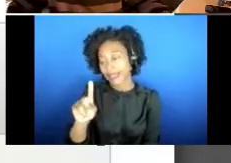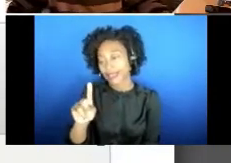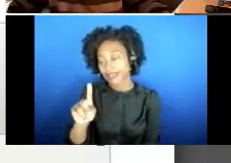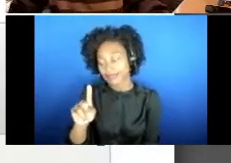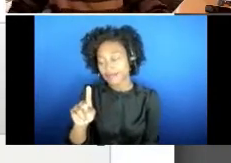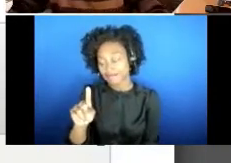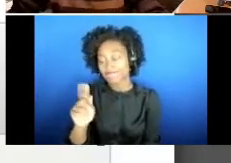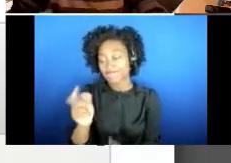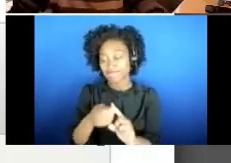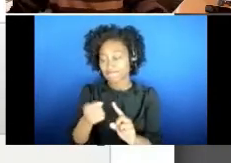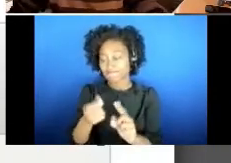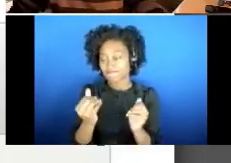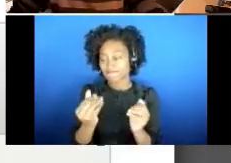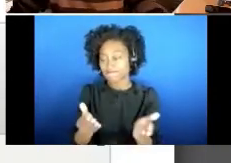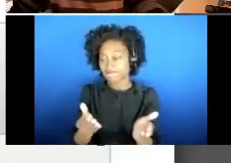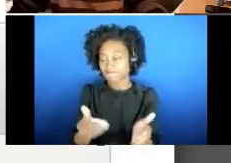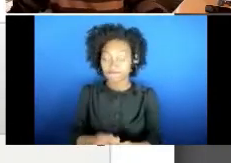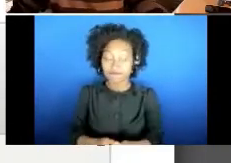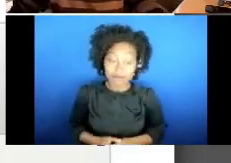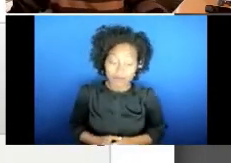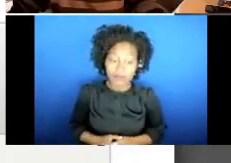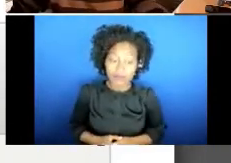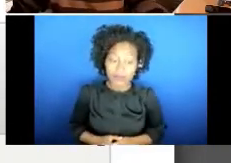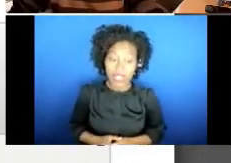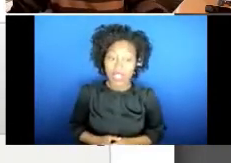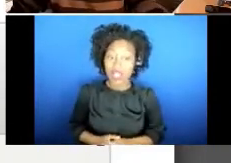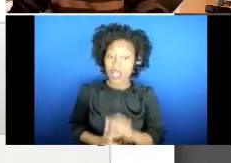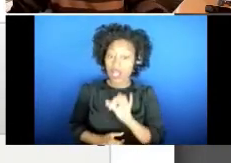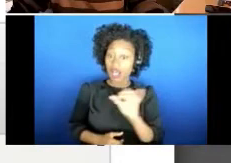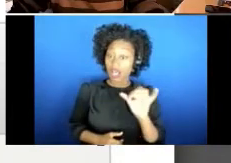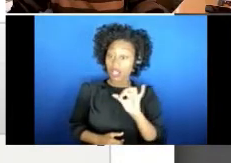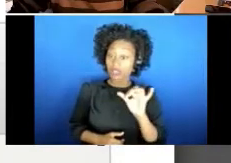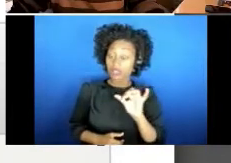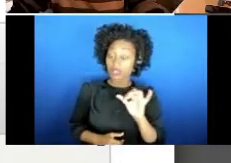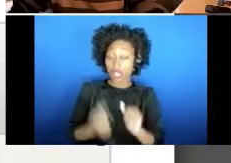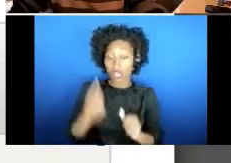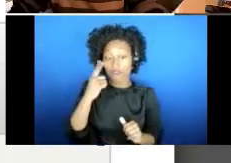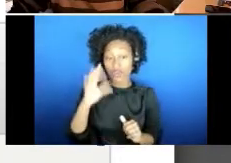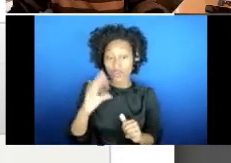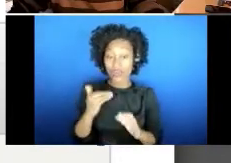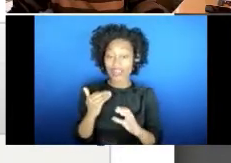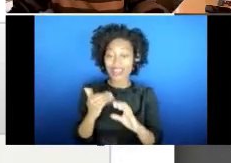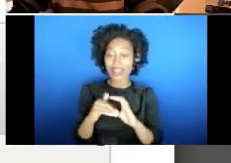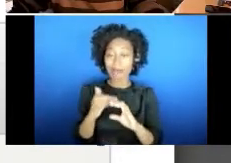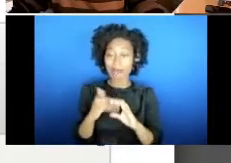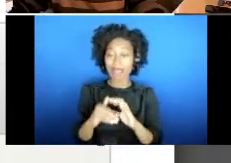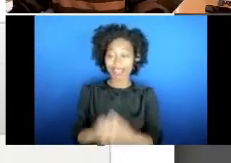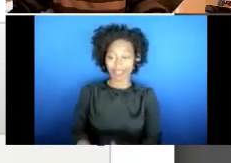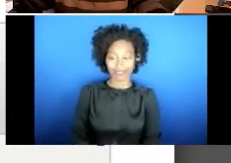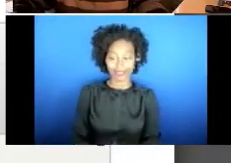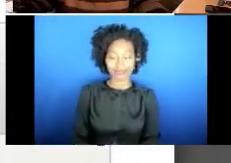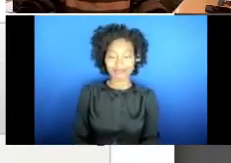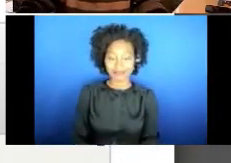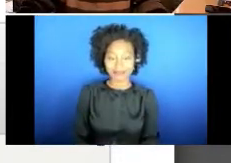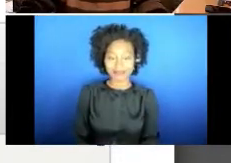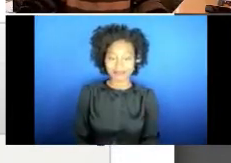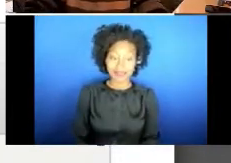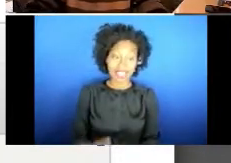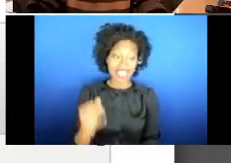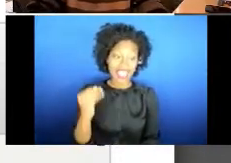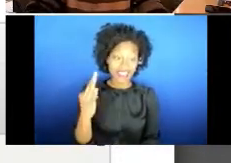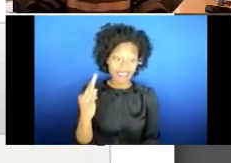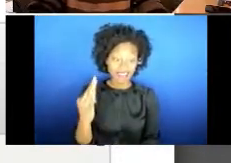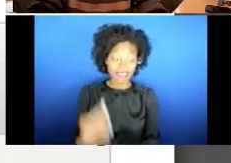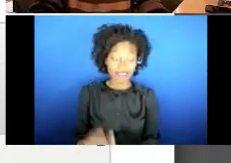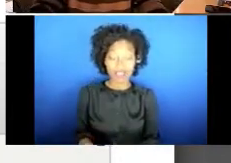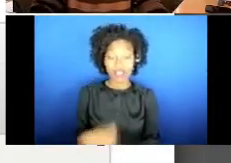14:35:57 Similar way, you can embed an email address there. For example if I am a contact